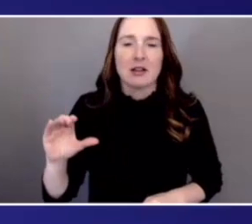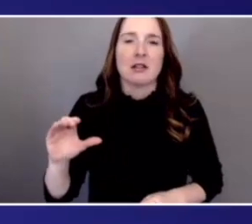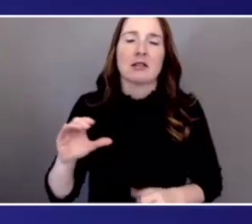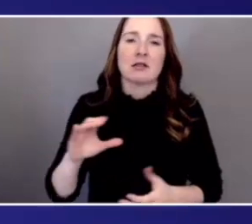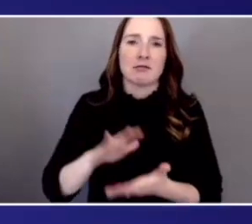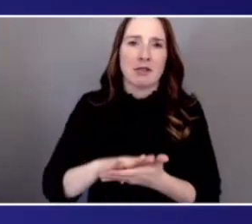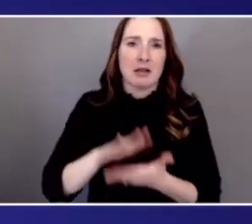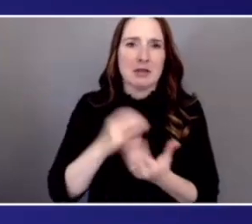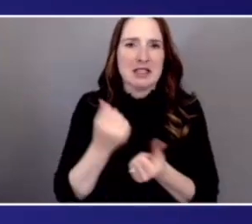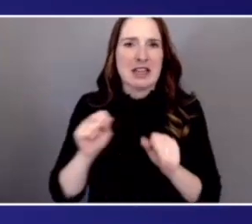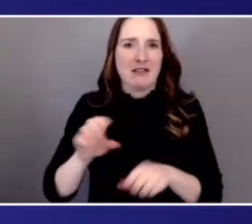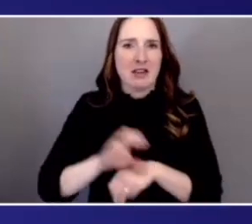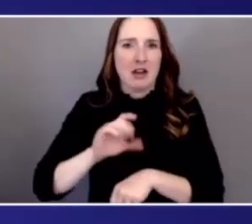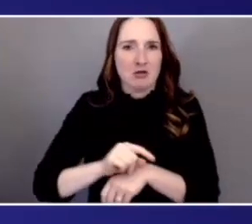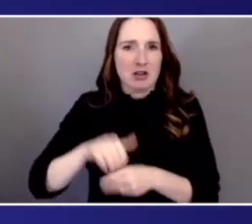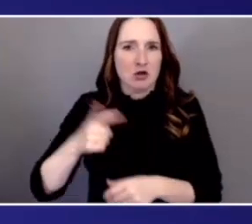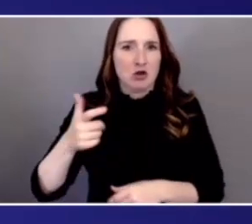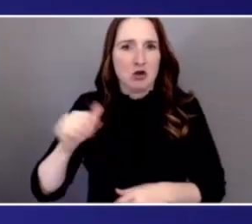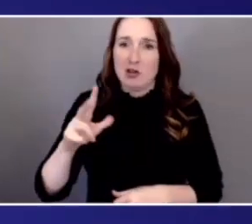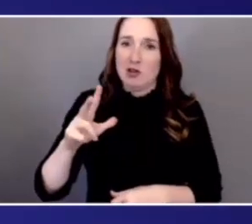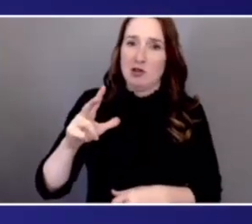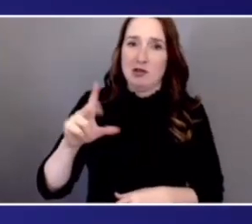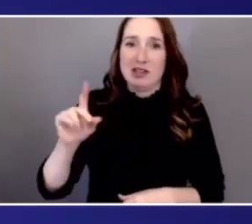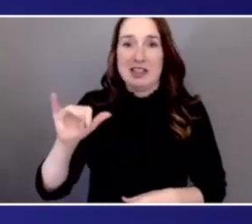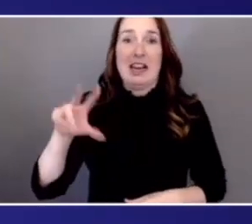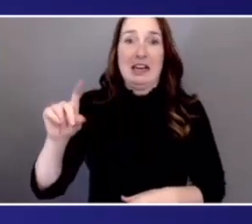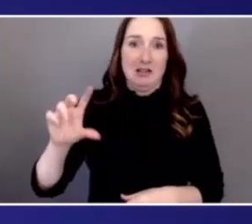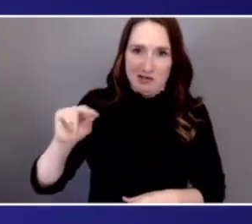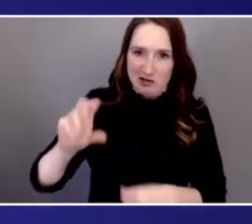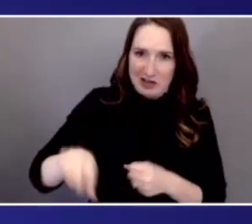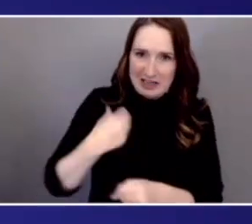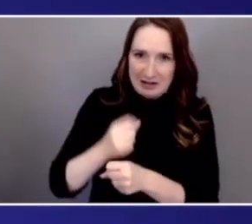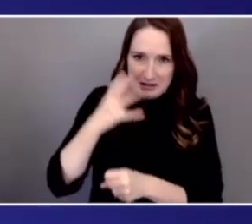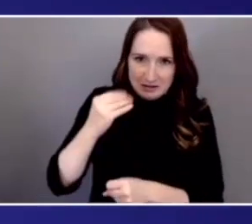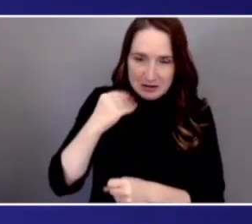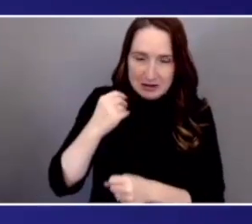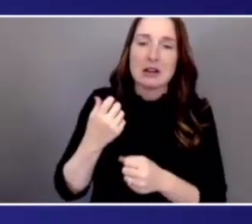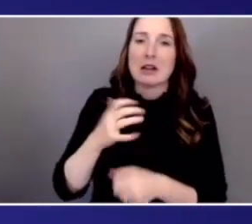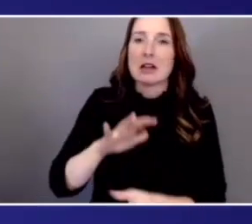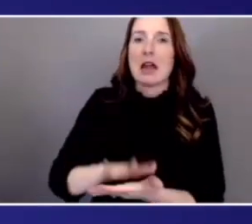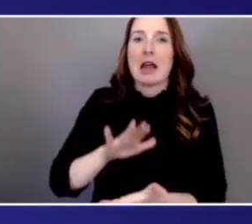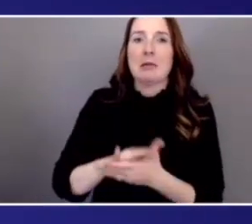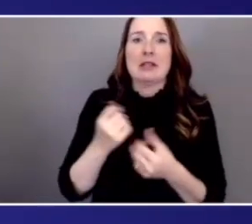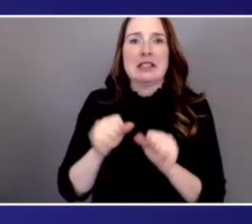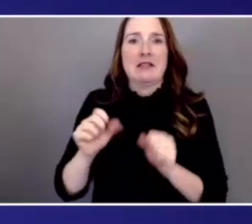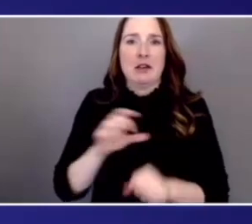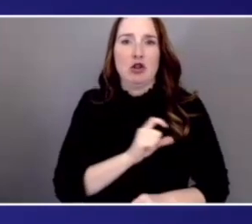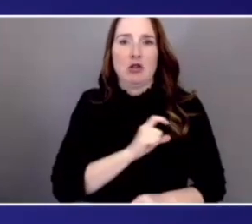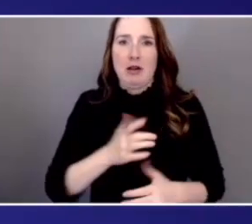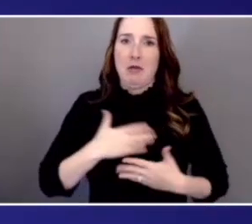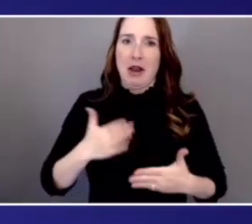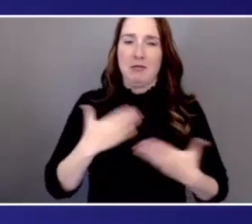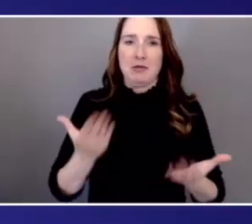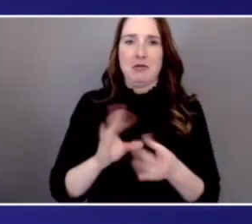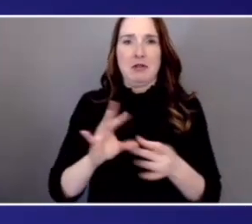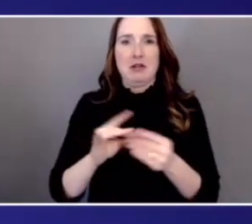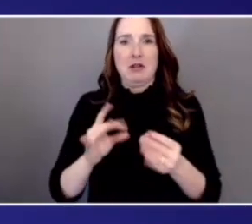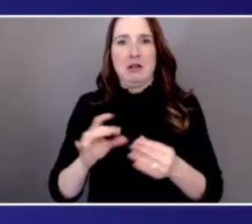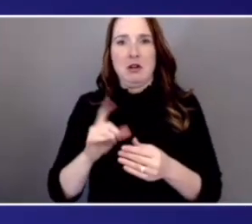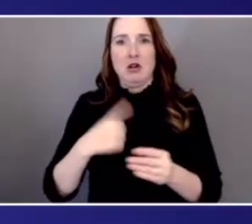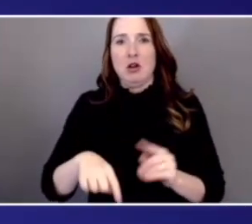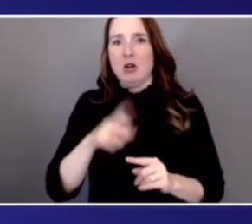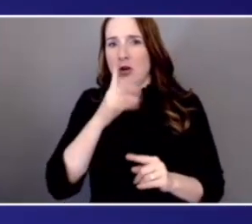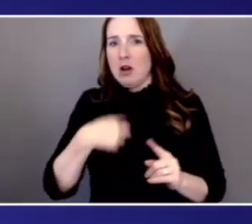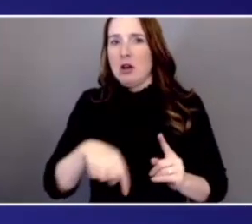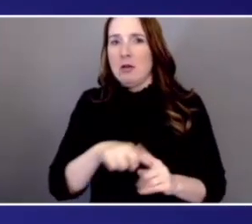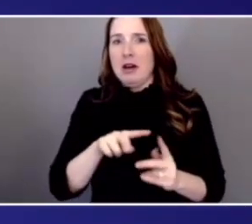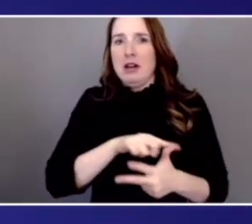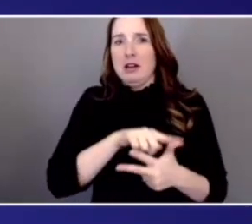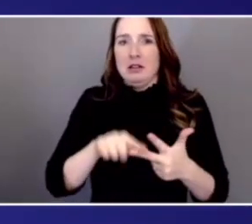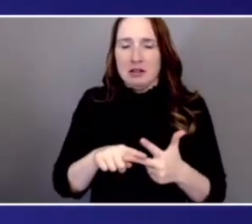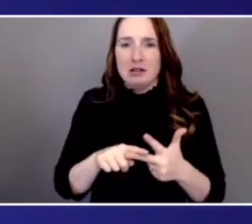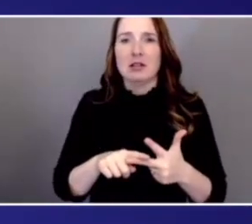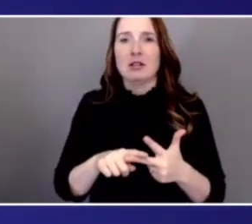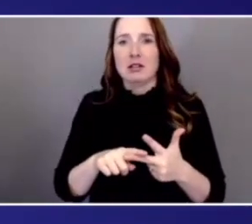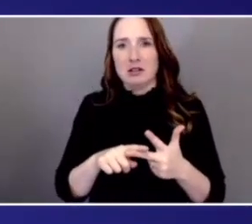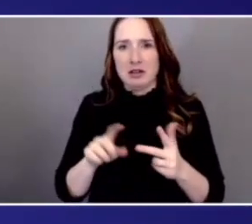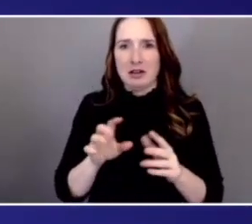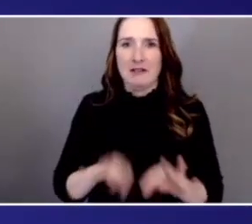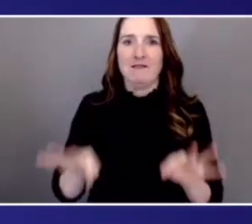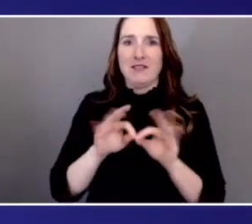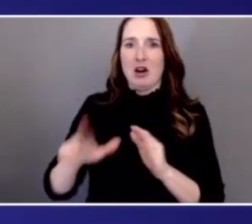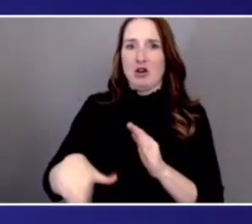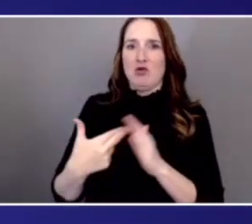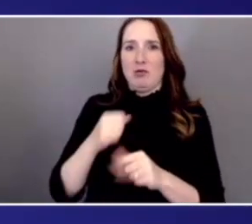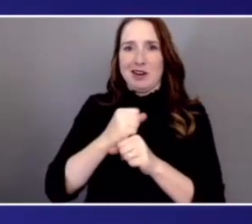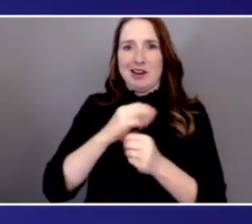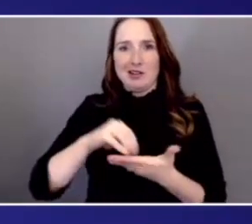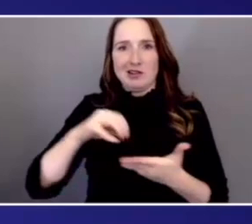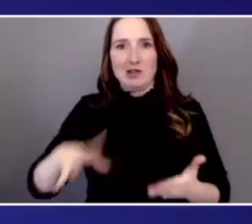With 3 decades of experience in campus safety and security, I am grateful for the opportunity to speak today about the CLERY Act regulations and their vital role in protecting students and ensuring institutional accountability.